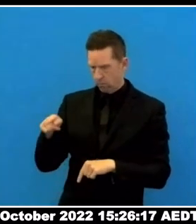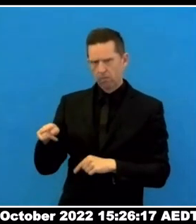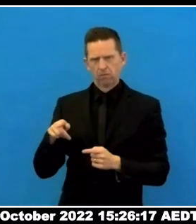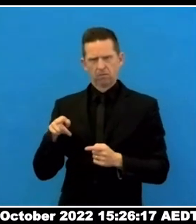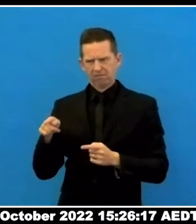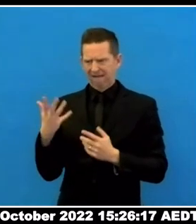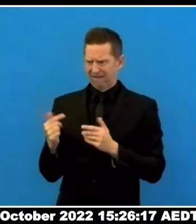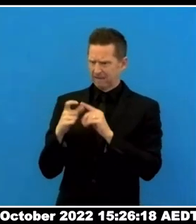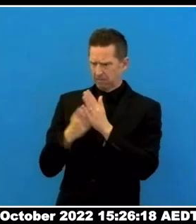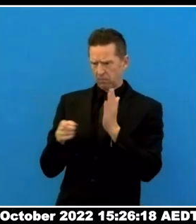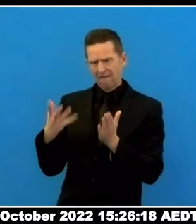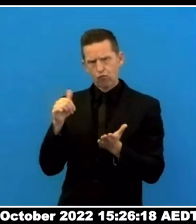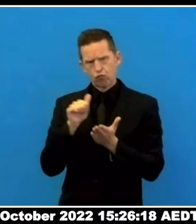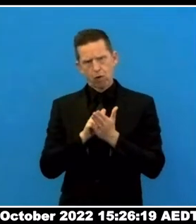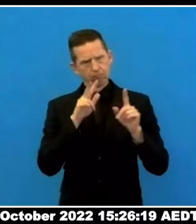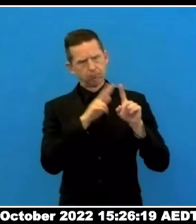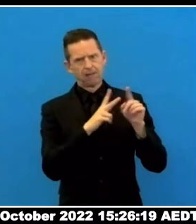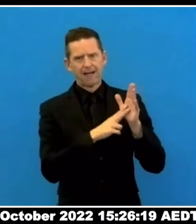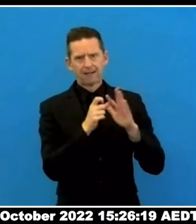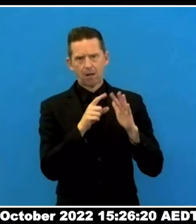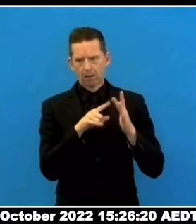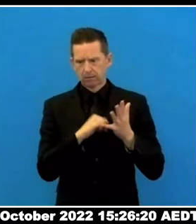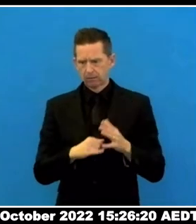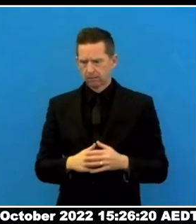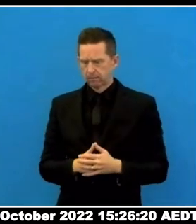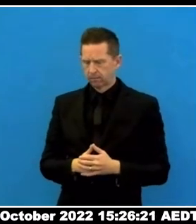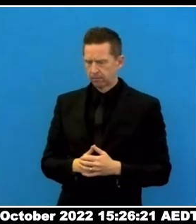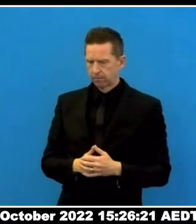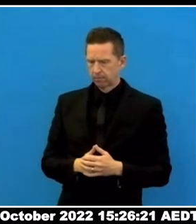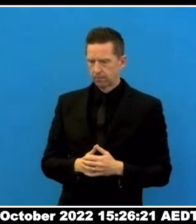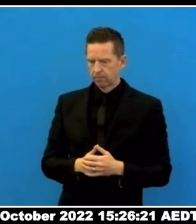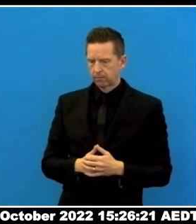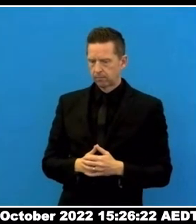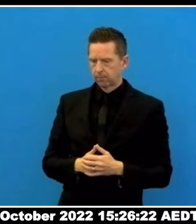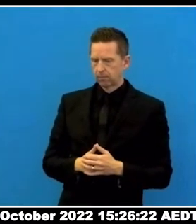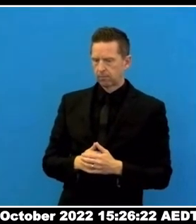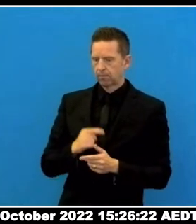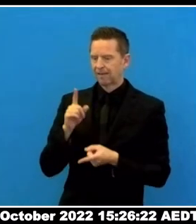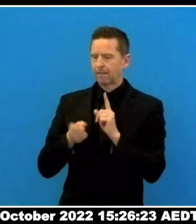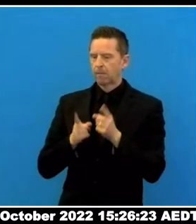Their qualification and the form went through within two months. The latest ones.